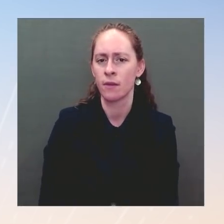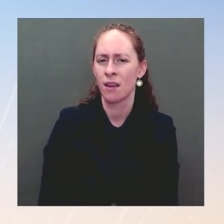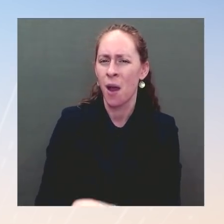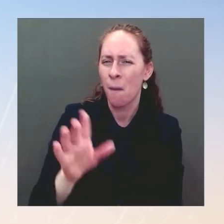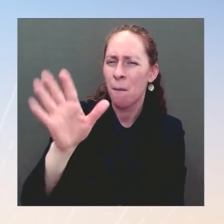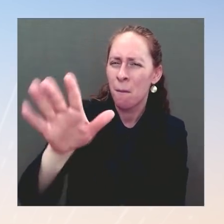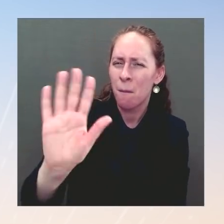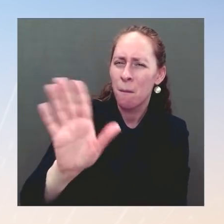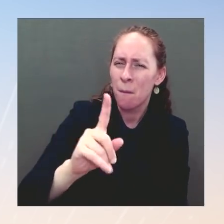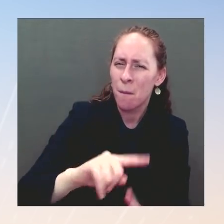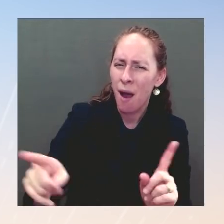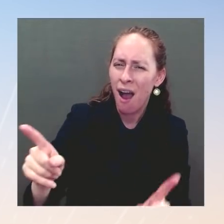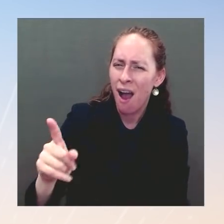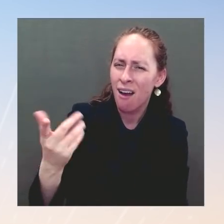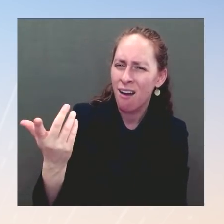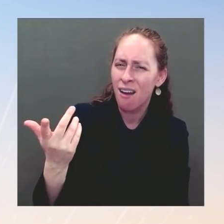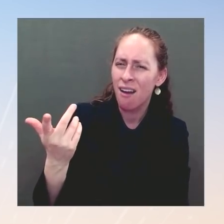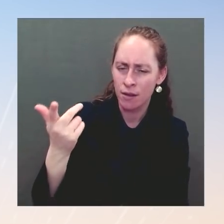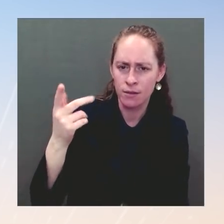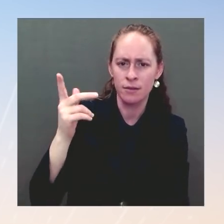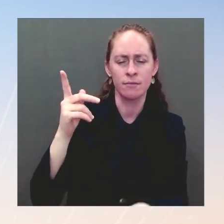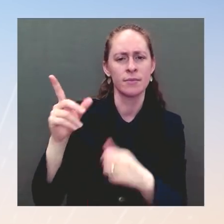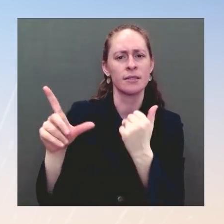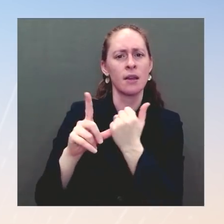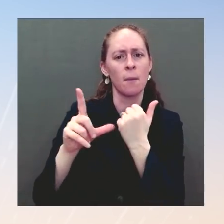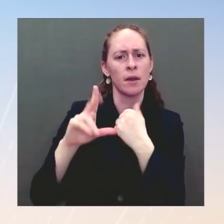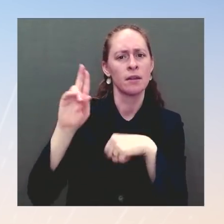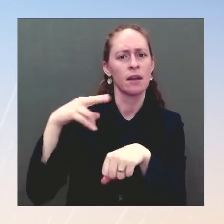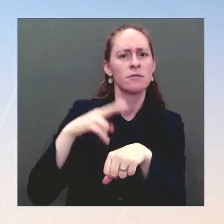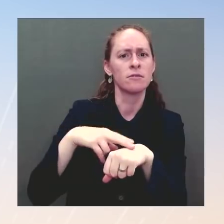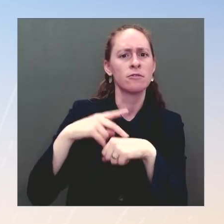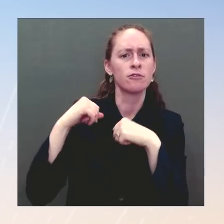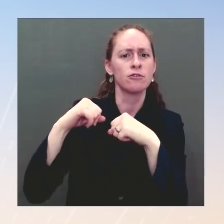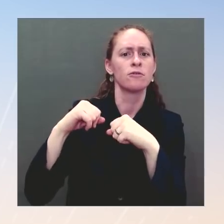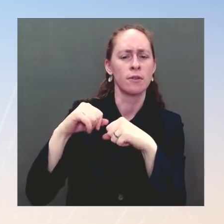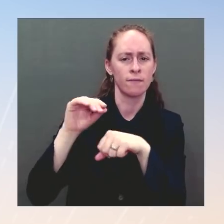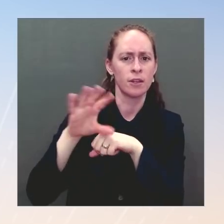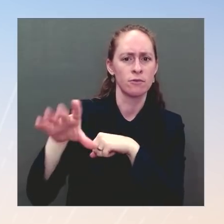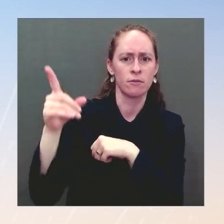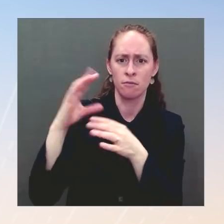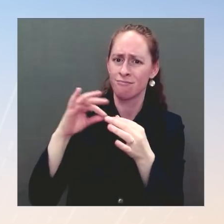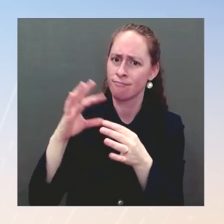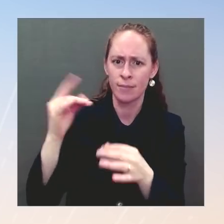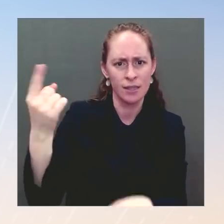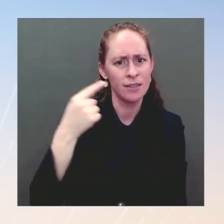"We don't have the level of cyber resilience that we wish." Why would somebody come to the White House briefing room